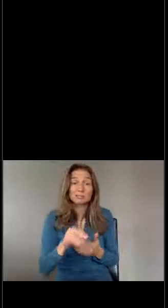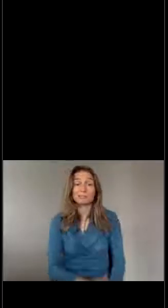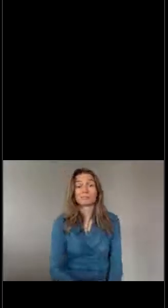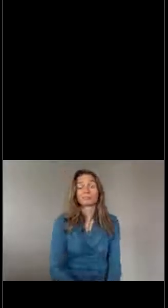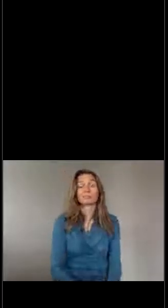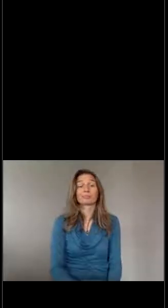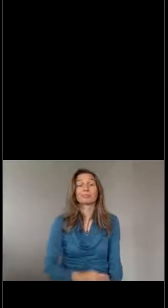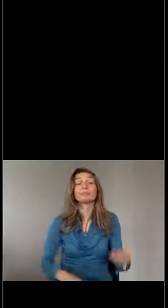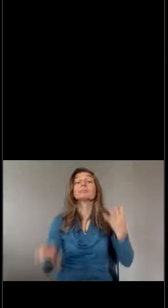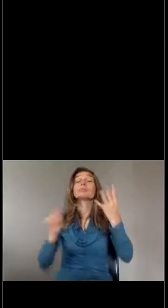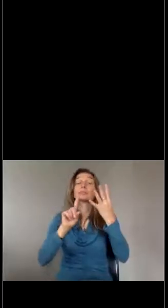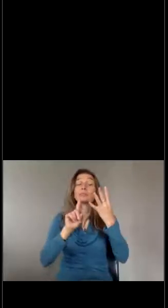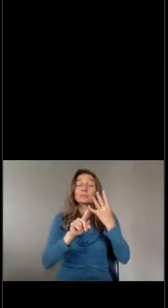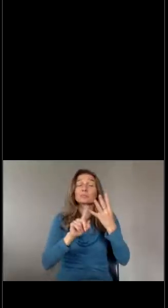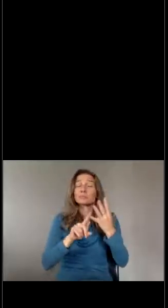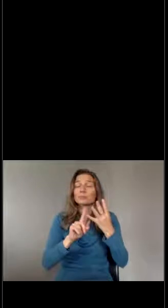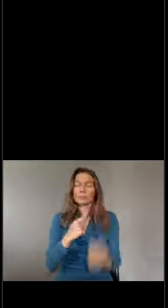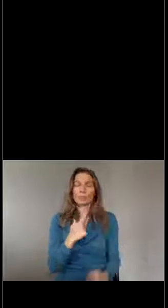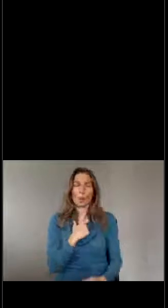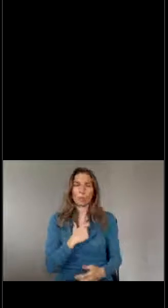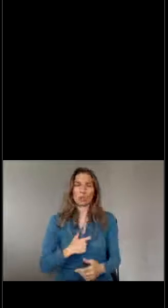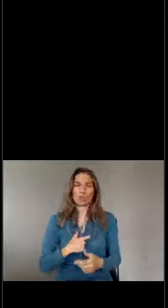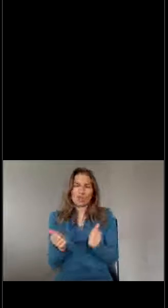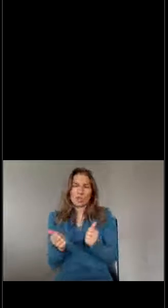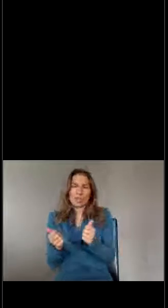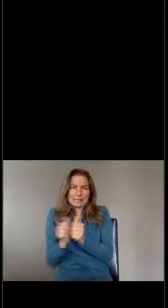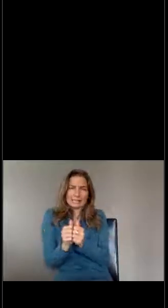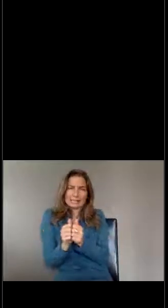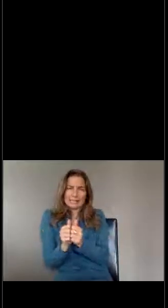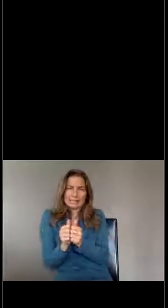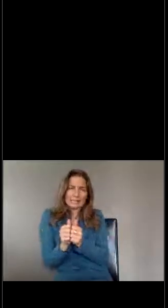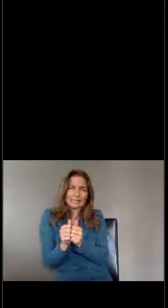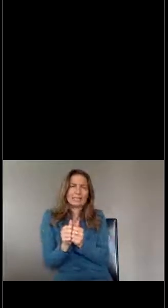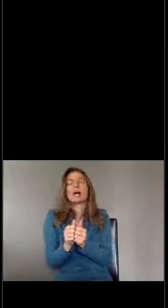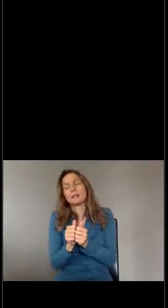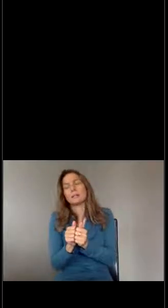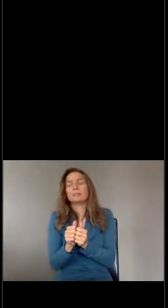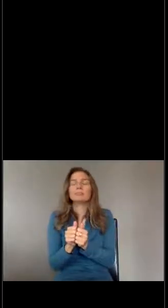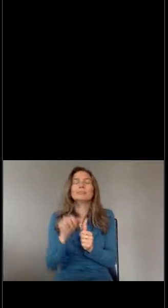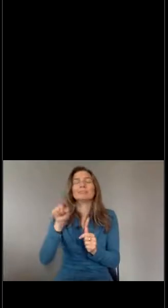however, this was more often an indirect cost covered by family members.